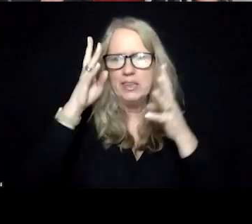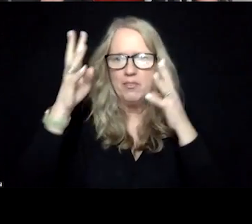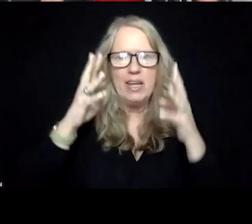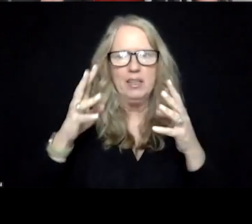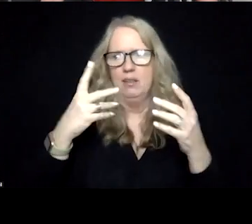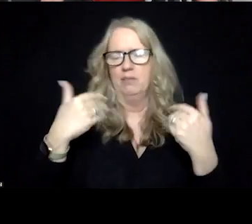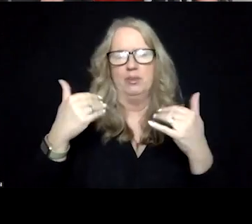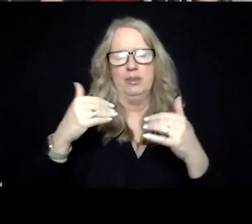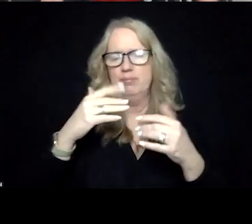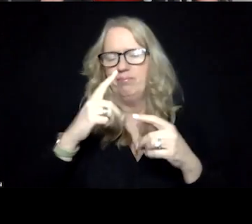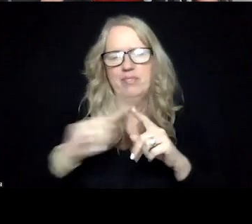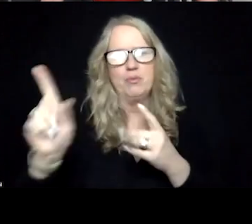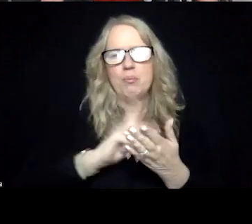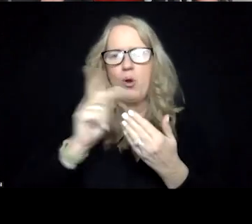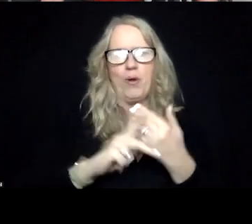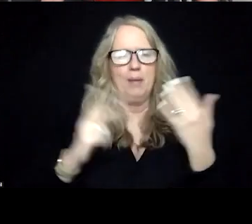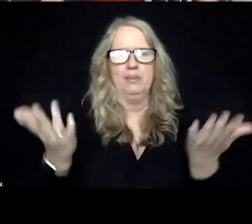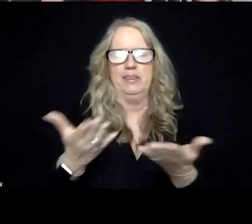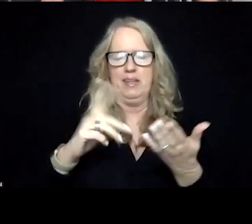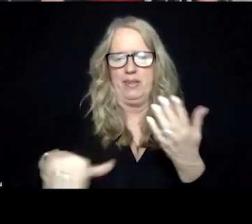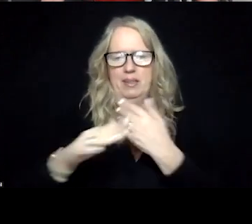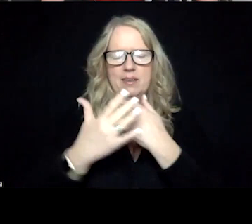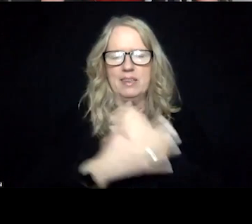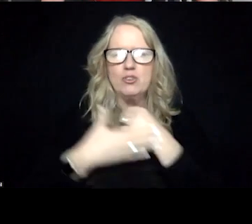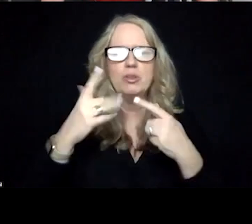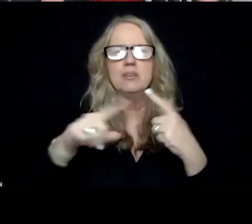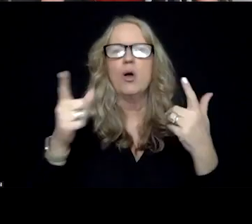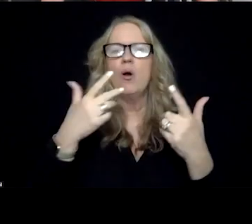WE ARE THRILLED TO BE ADDRESSING THIS ISSUE OF SHOULD THIS COME